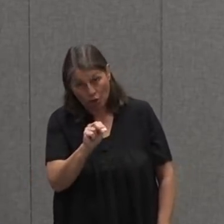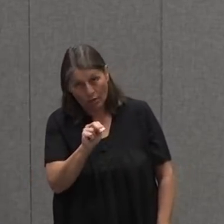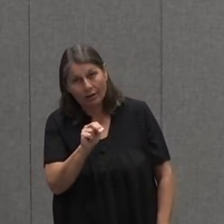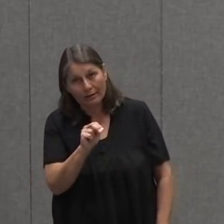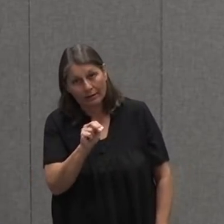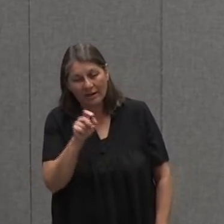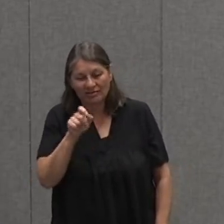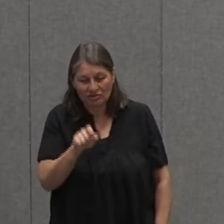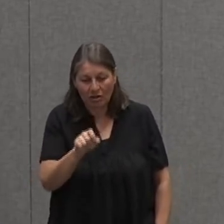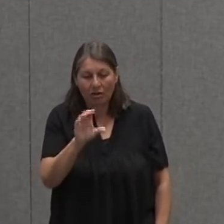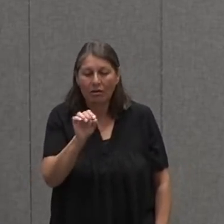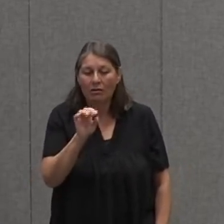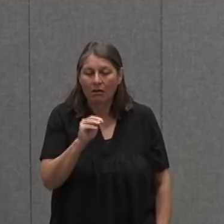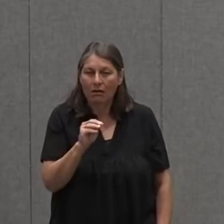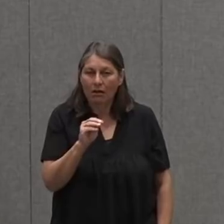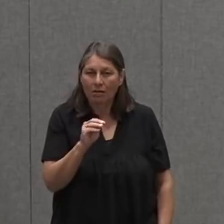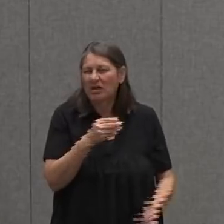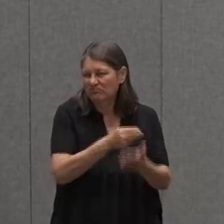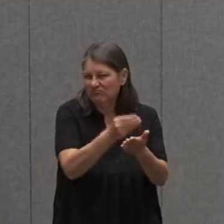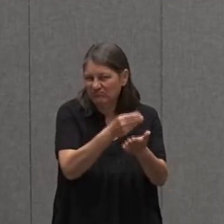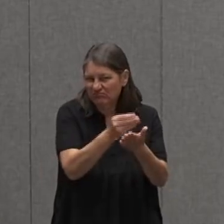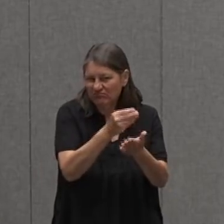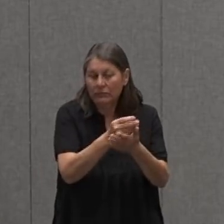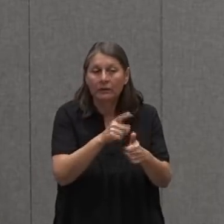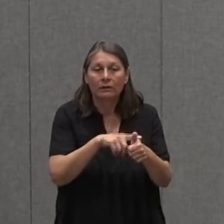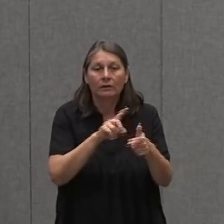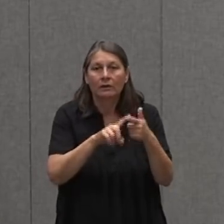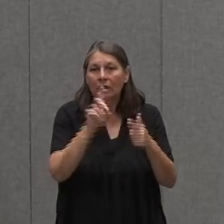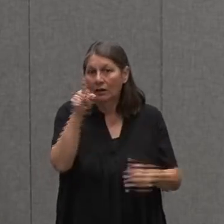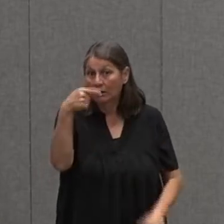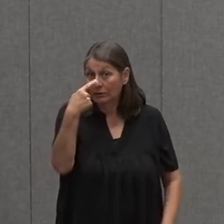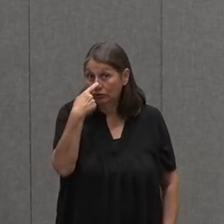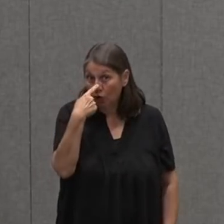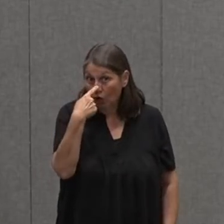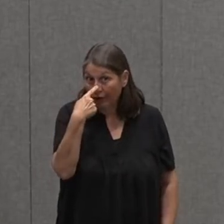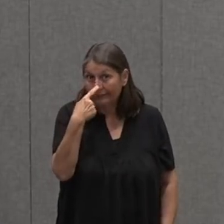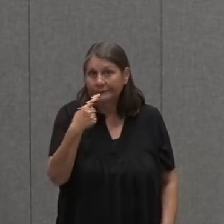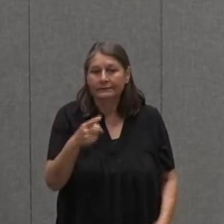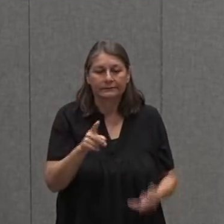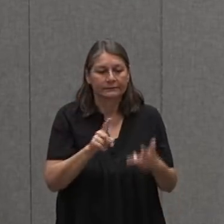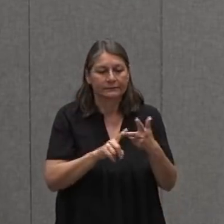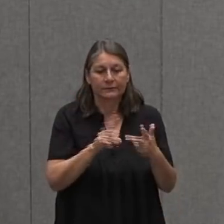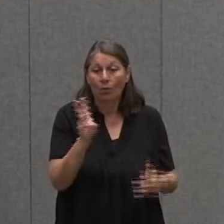I'm sure everybody's heard of Amazon or target.com, Walmart.com, those are all commercial.